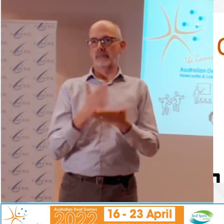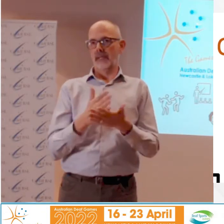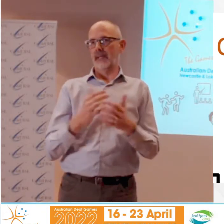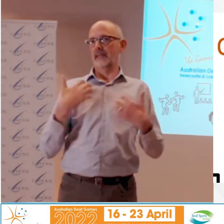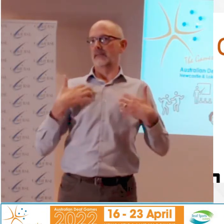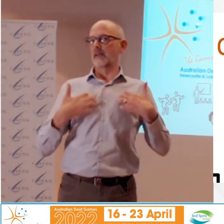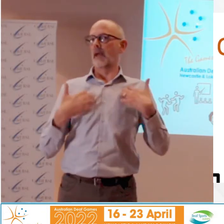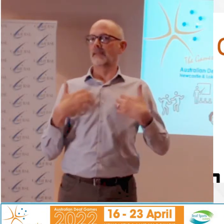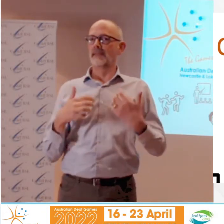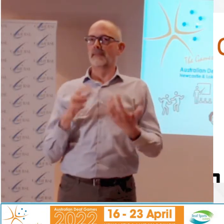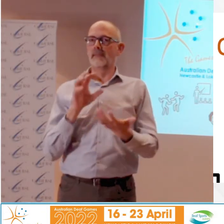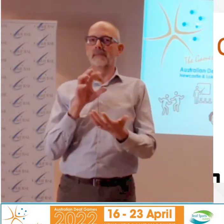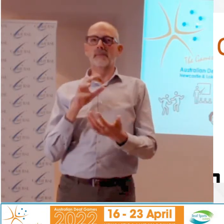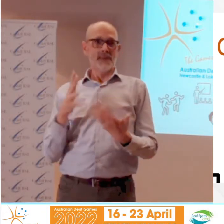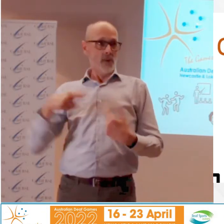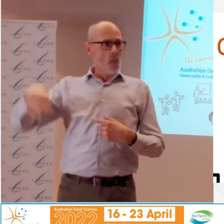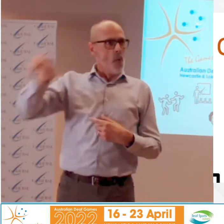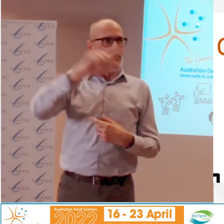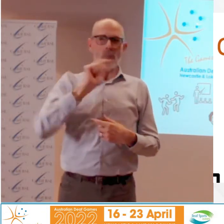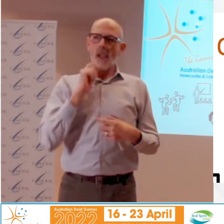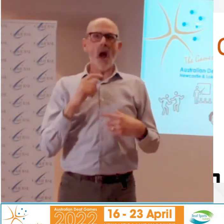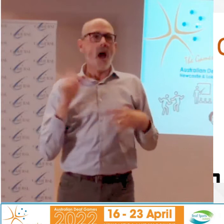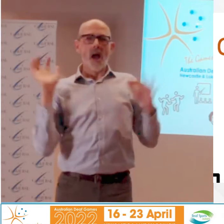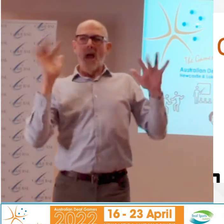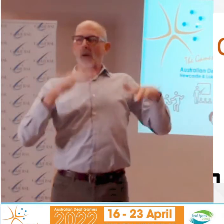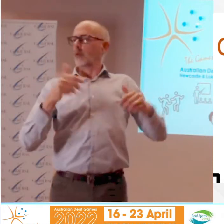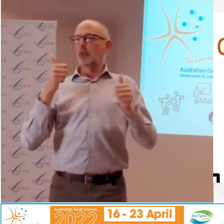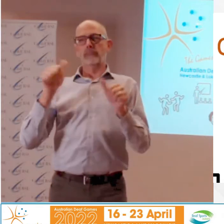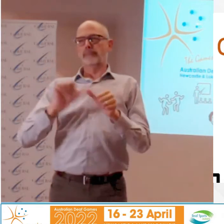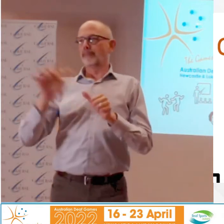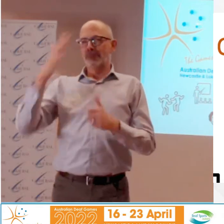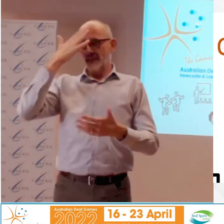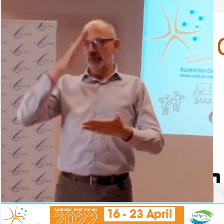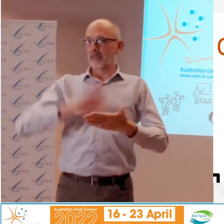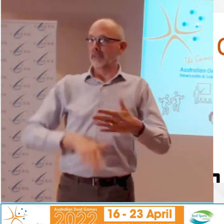so that's the only way we were able to make this possible so i'm sure you're going to